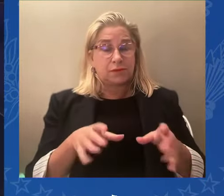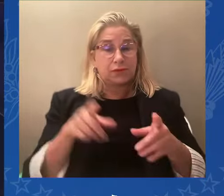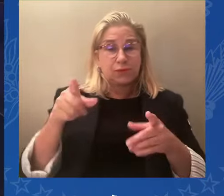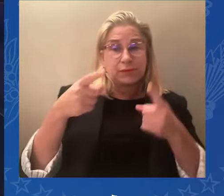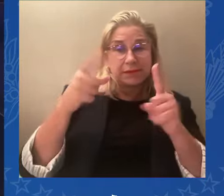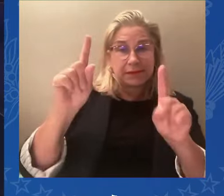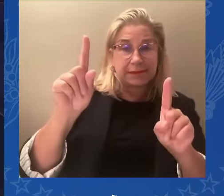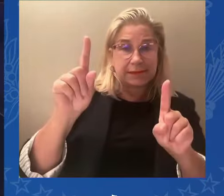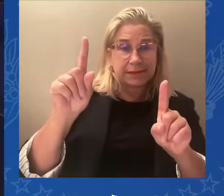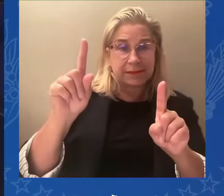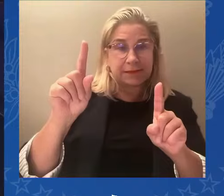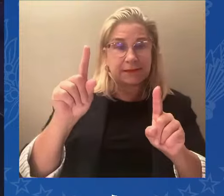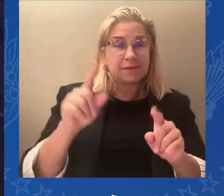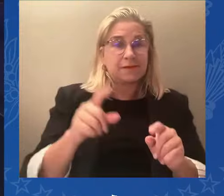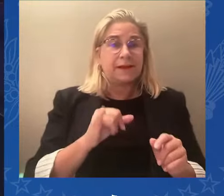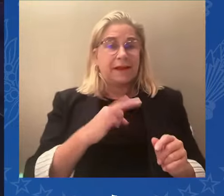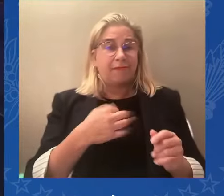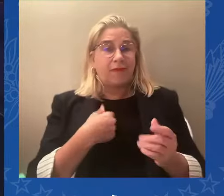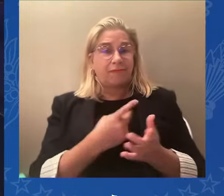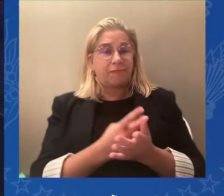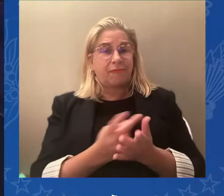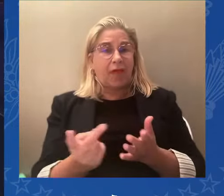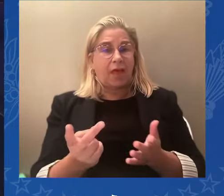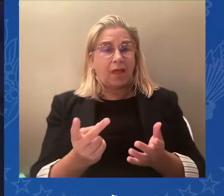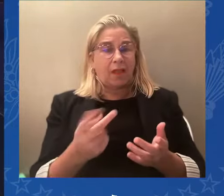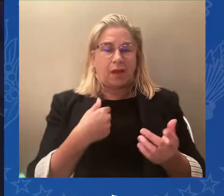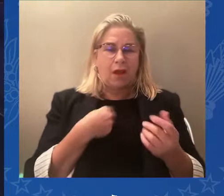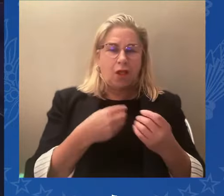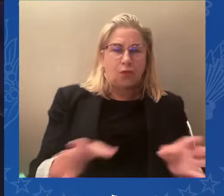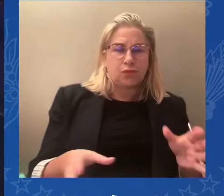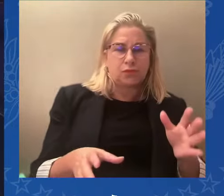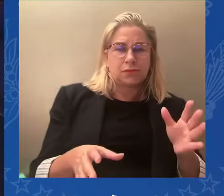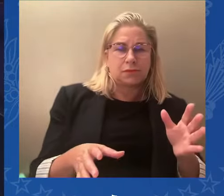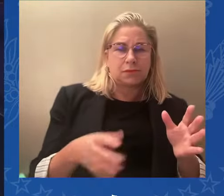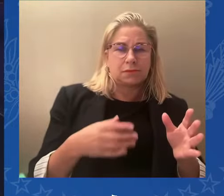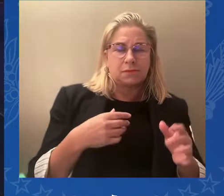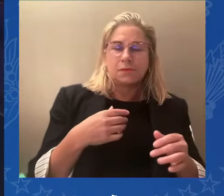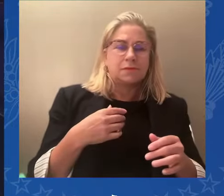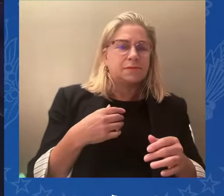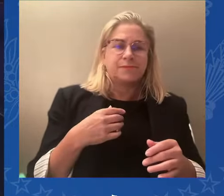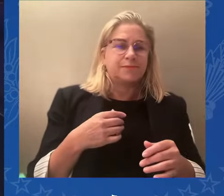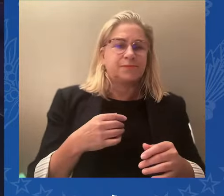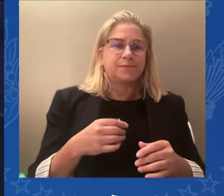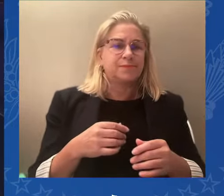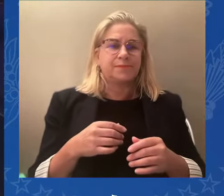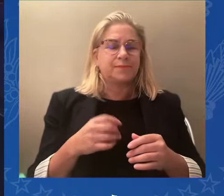instead of embracing the bigger and broader view of America: If any one of us do well, we all do well.